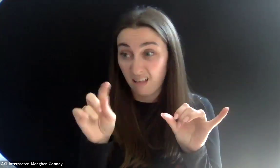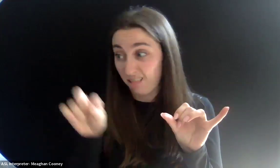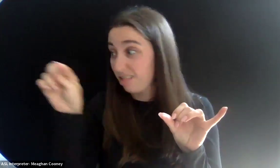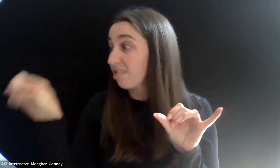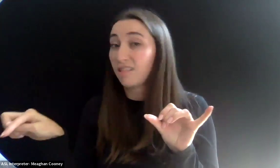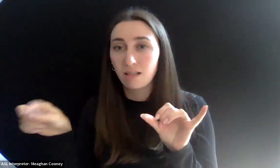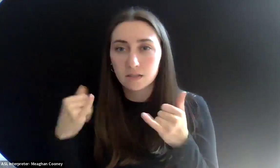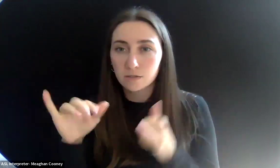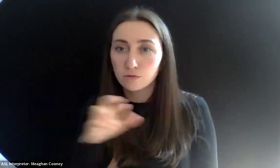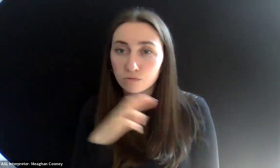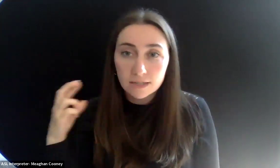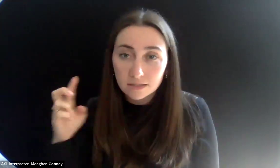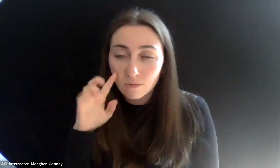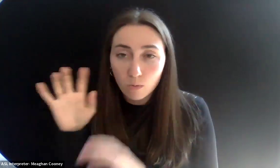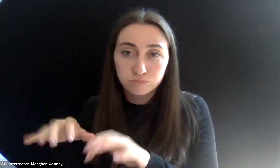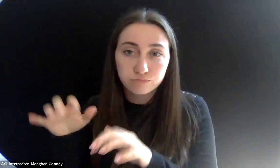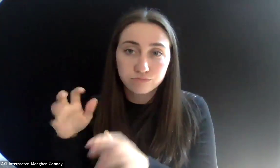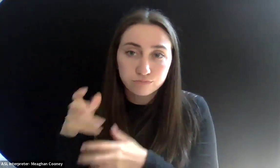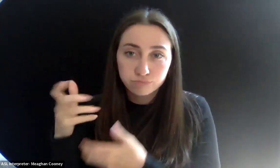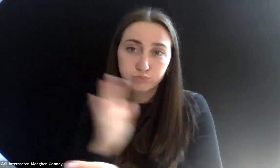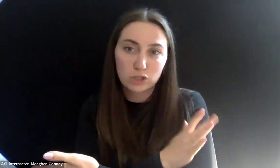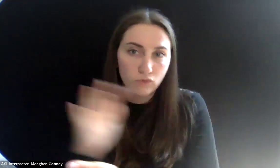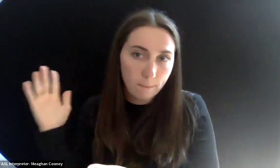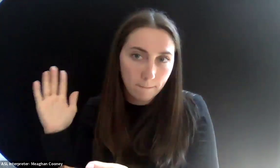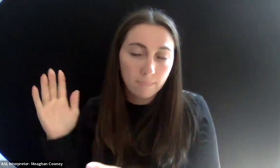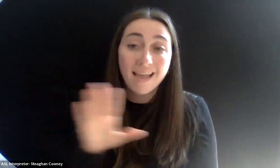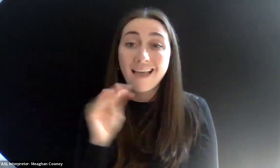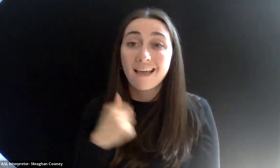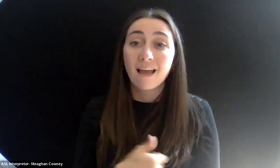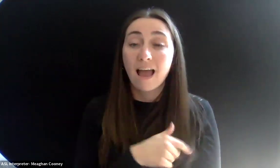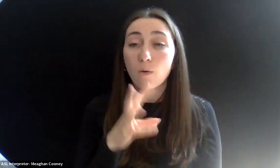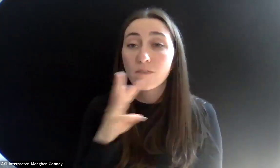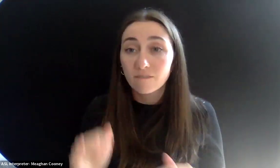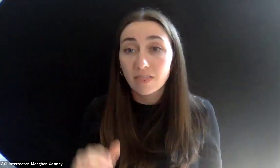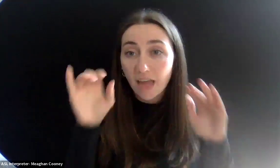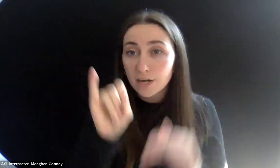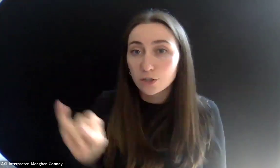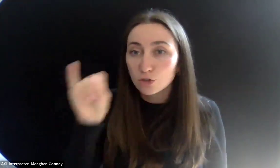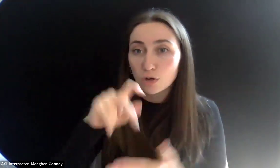risks. And our flood insurance program reports that the majority of